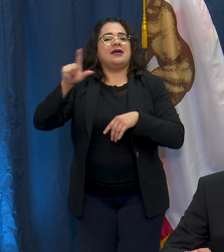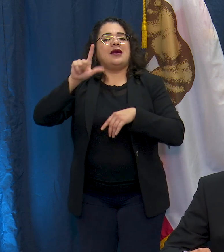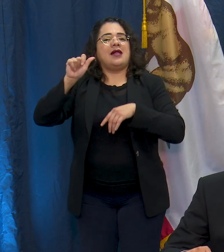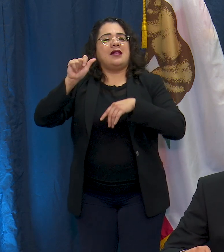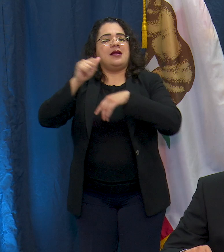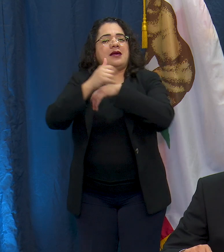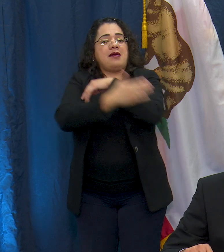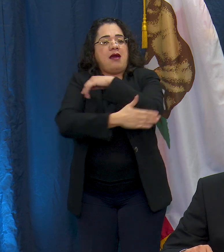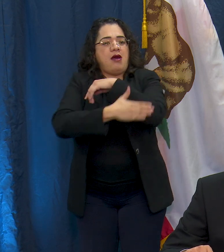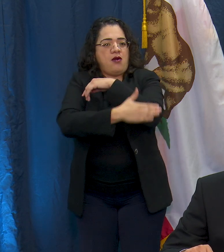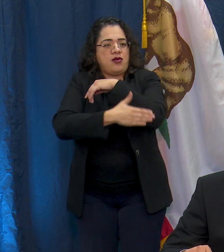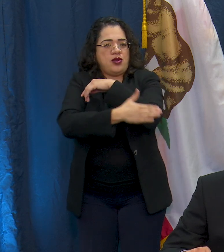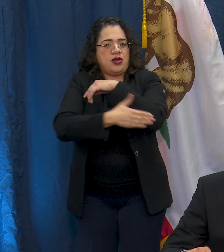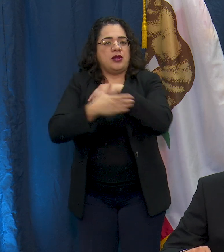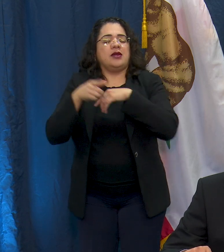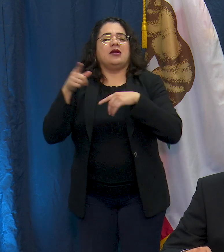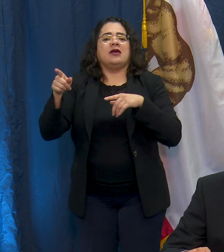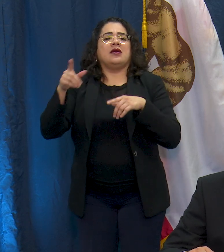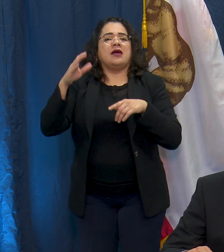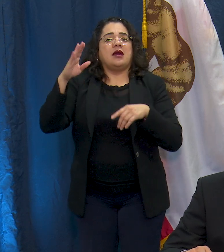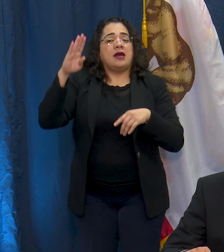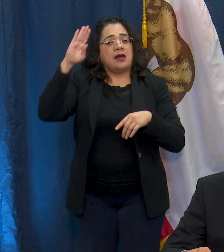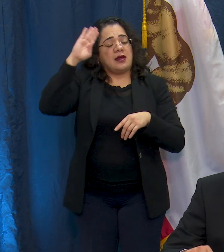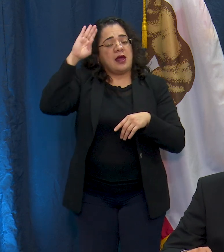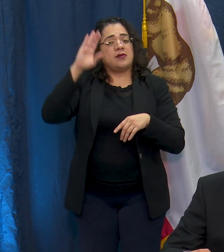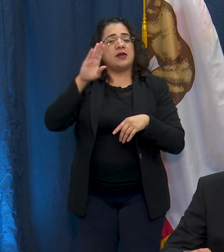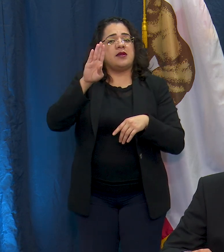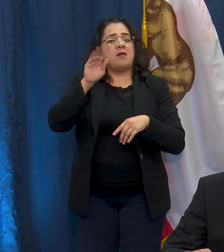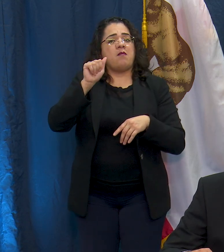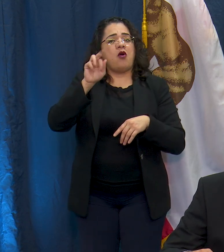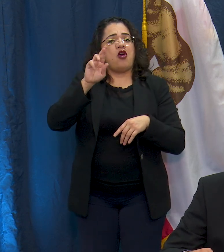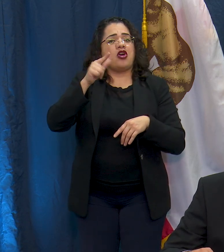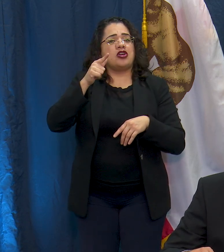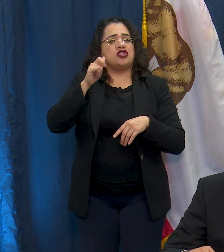currently Kathryn Barger and of course our Supervisor Janice Hahn over here at the